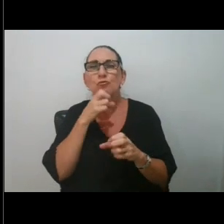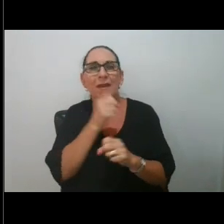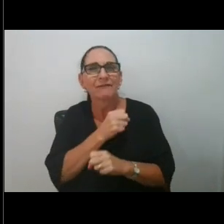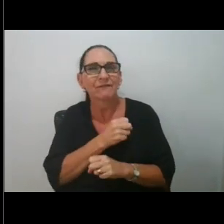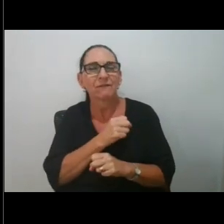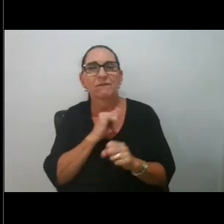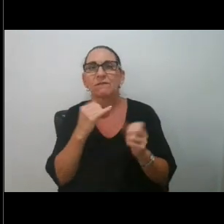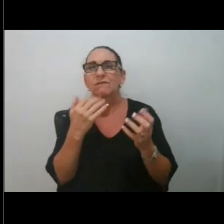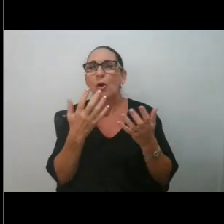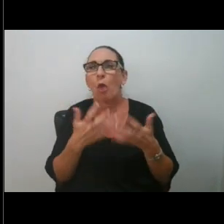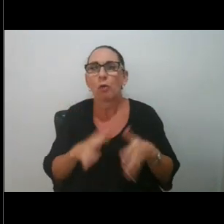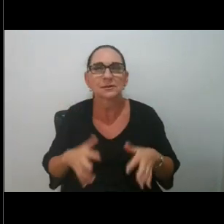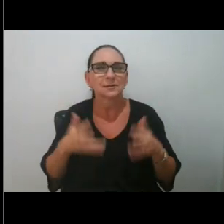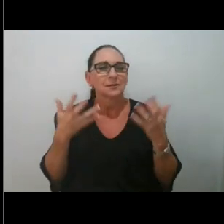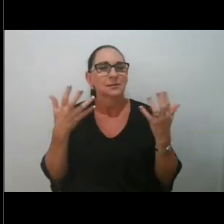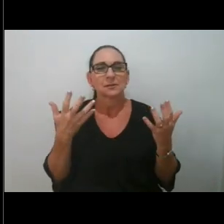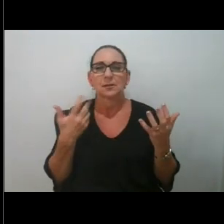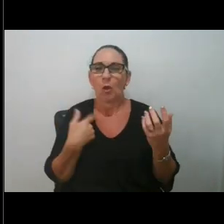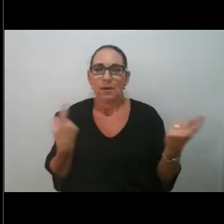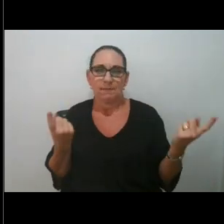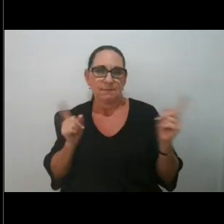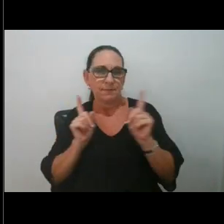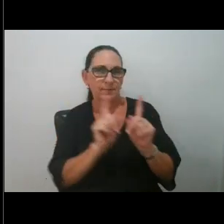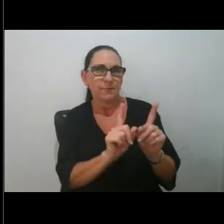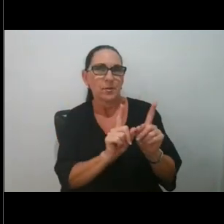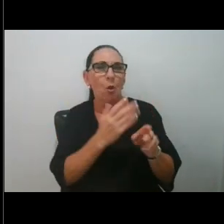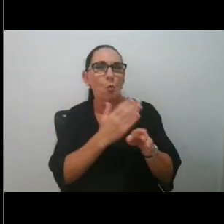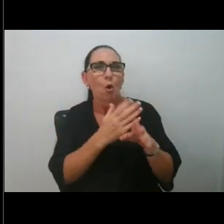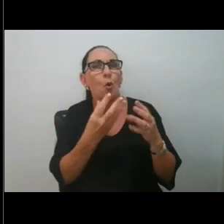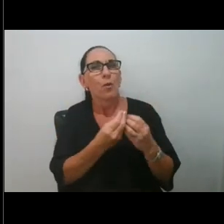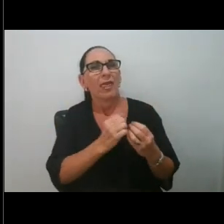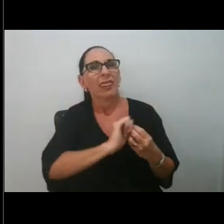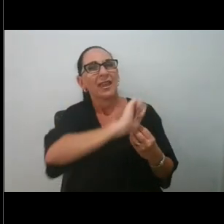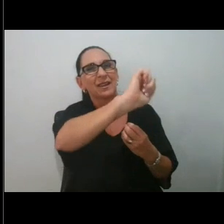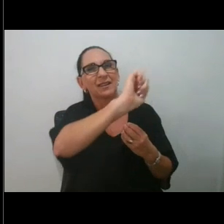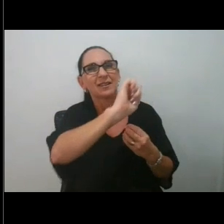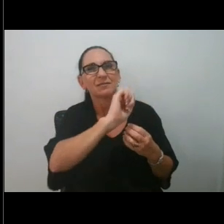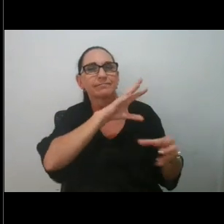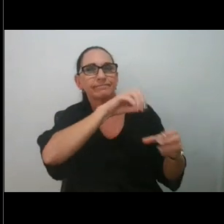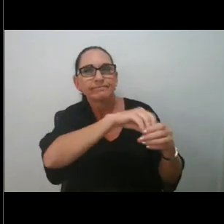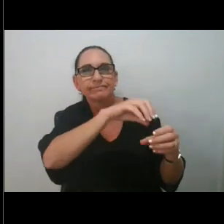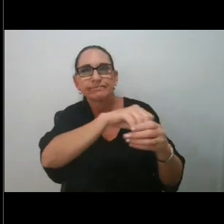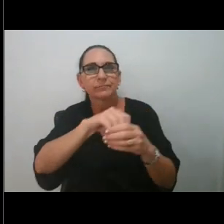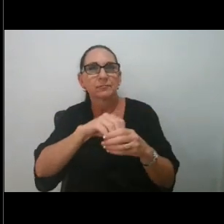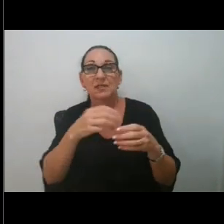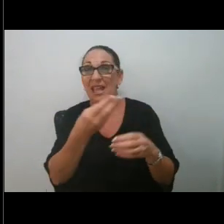I guess side by side with um their engagement some people have uh a national redress screen as